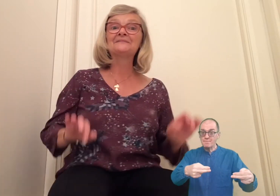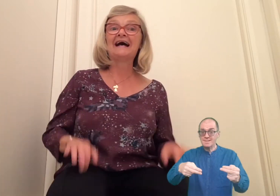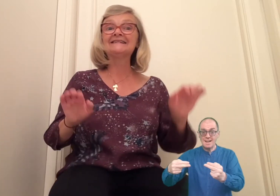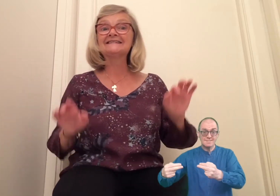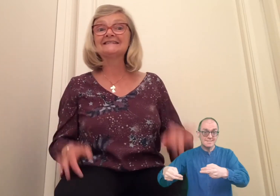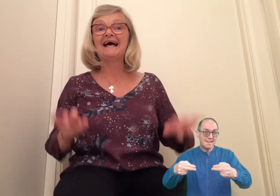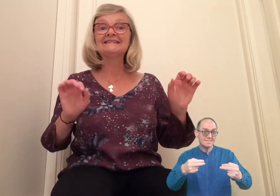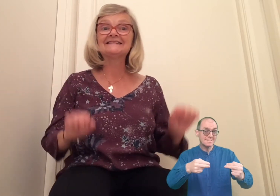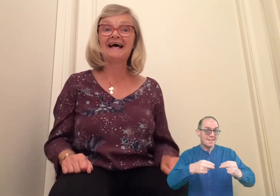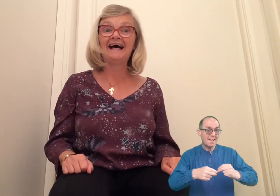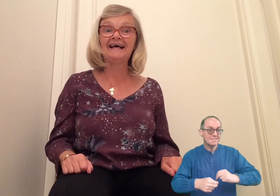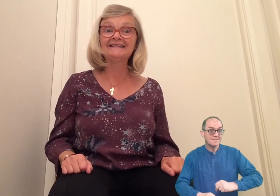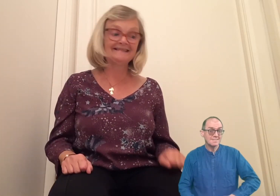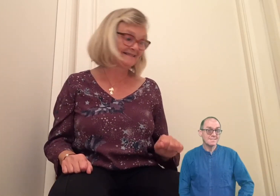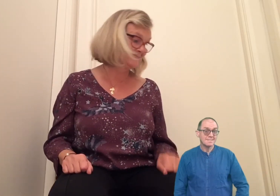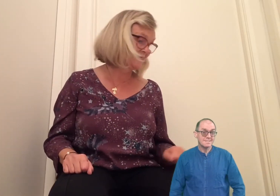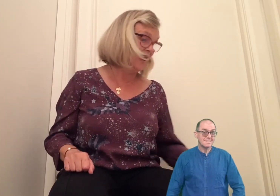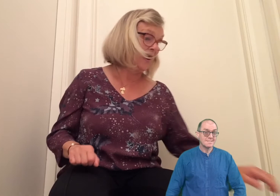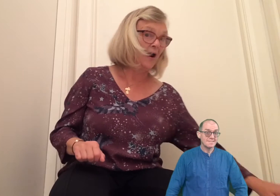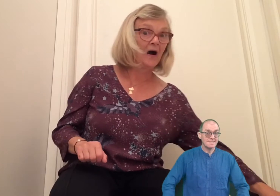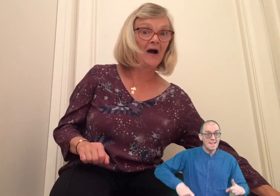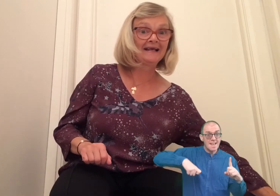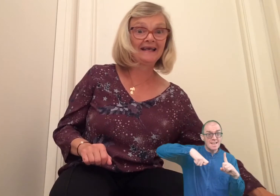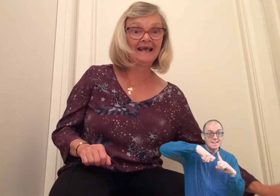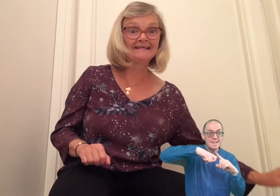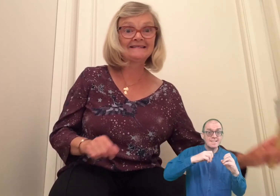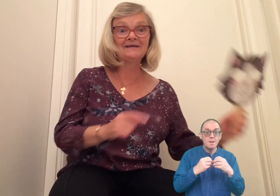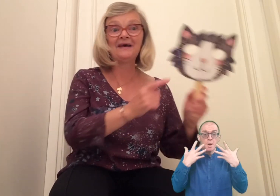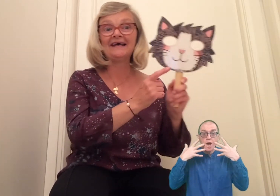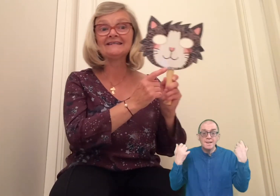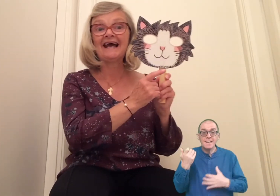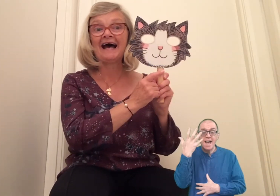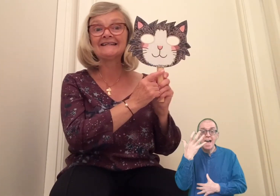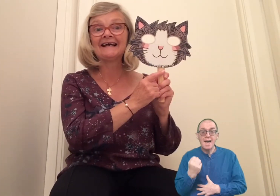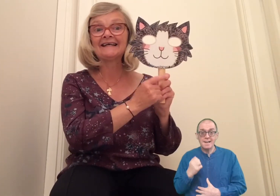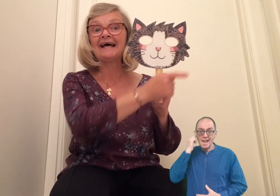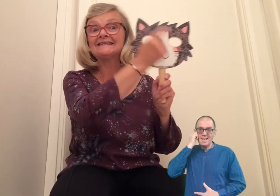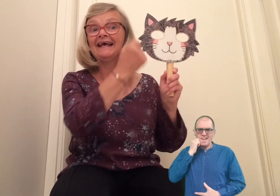Dance, dance, dance. Katie Bairdie had a cat,